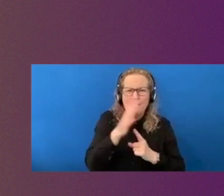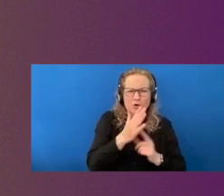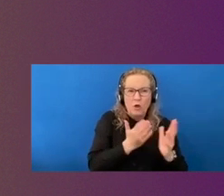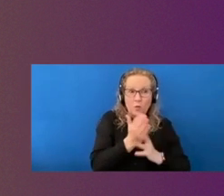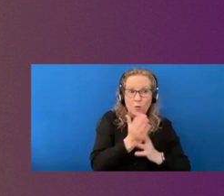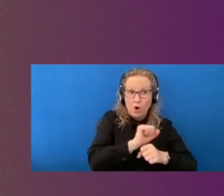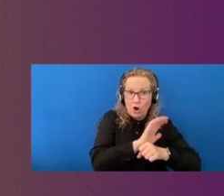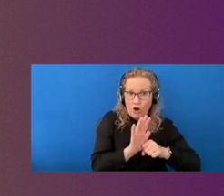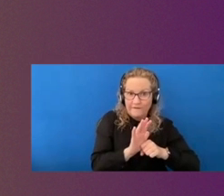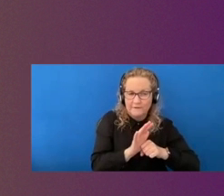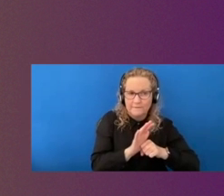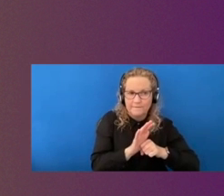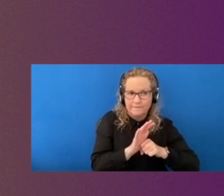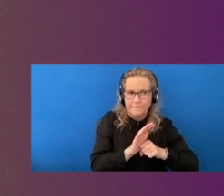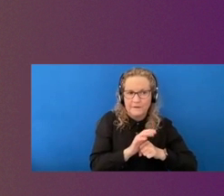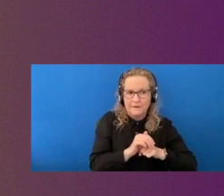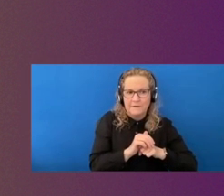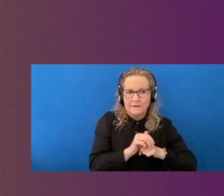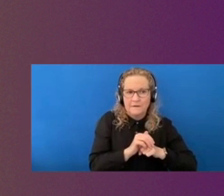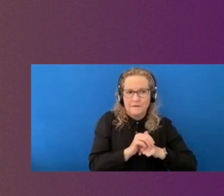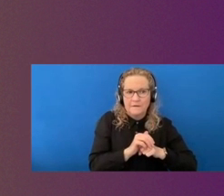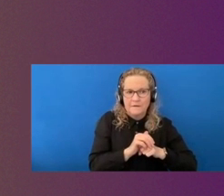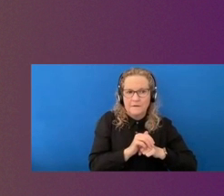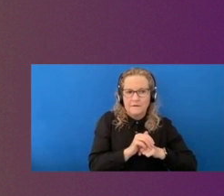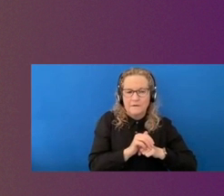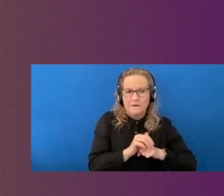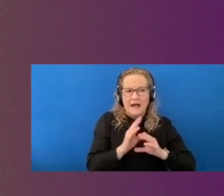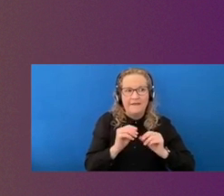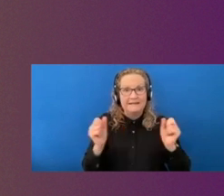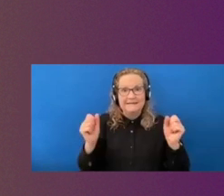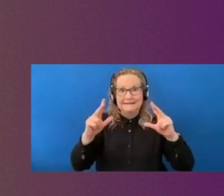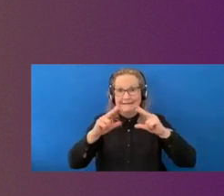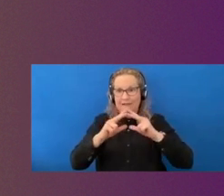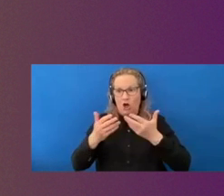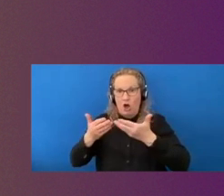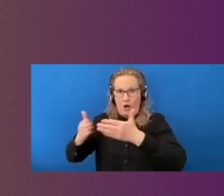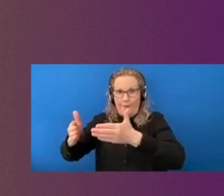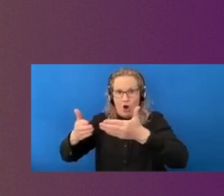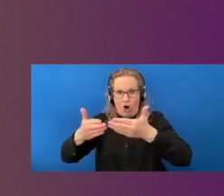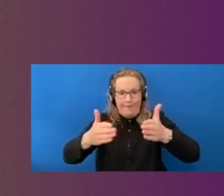and then obviously for Sydney we're opening back up and heading into a post Covid future